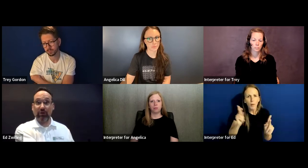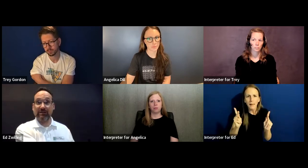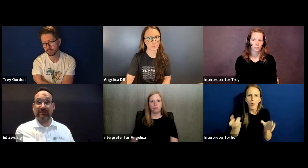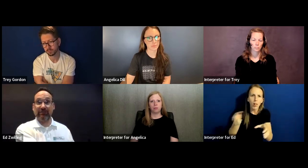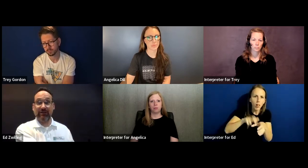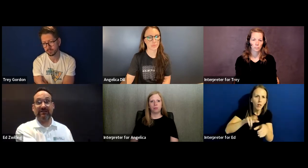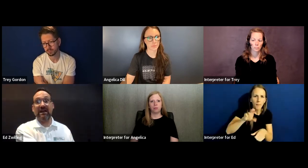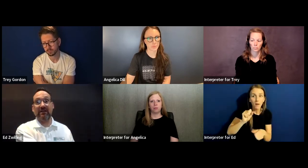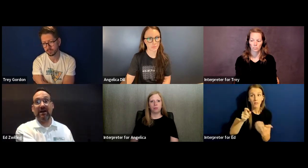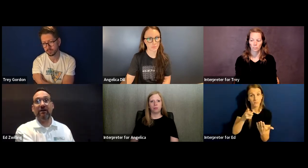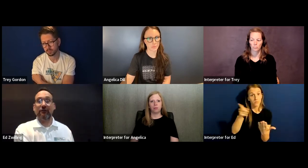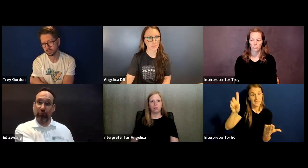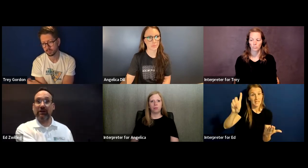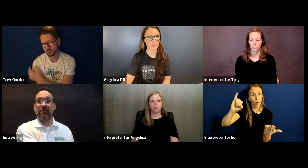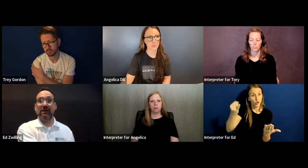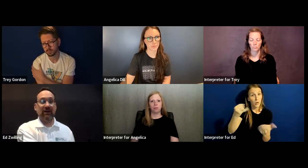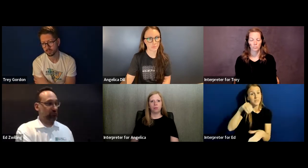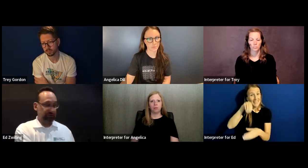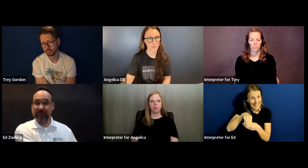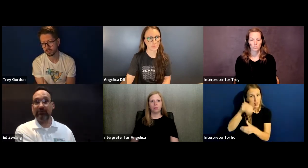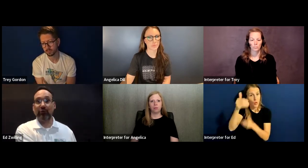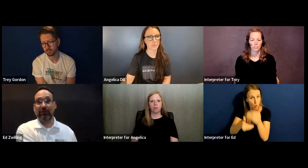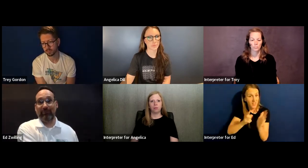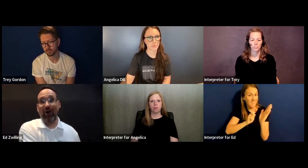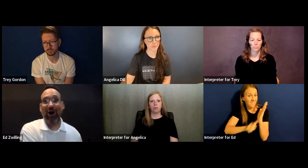process of investigating that for bringing a big case which they subsequently brought